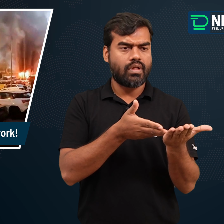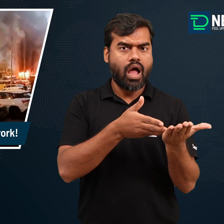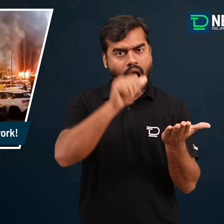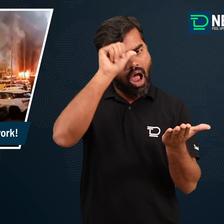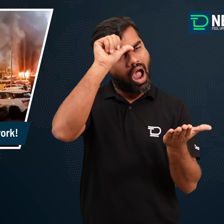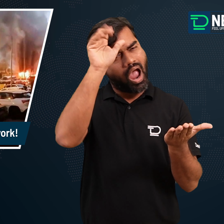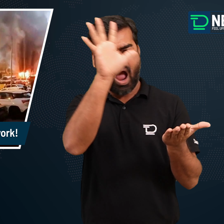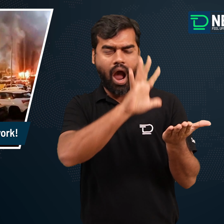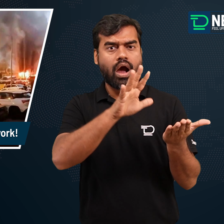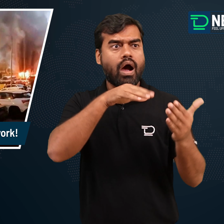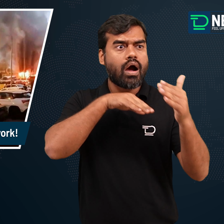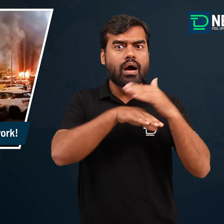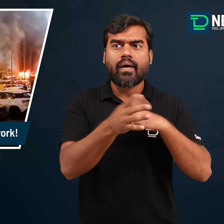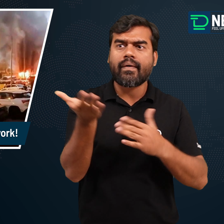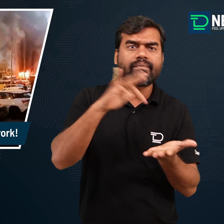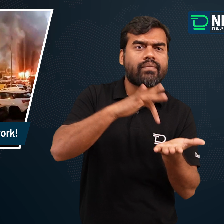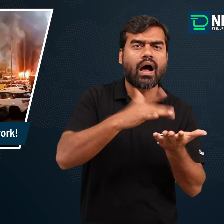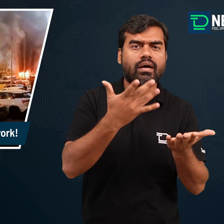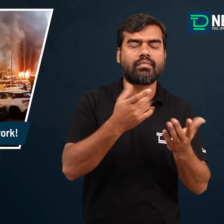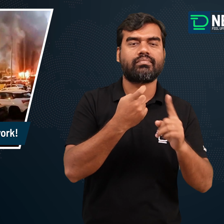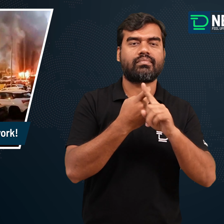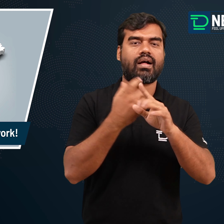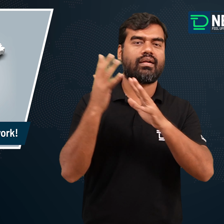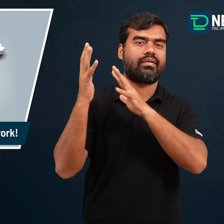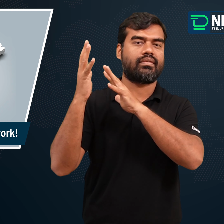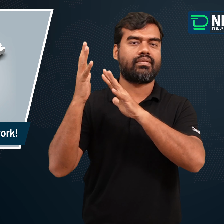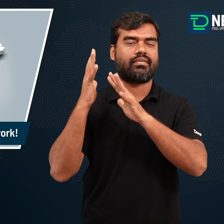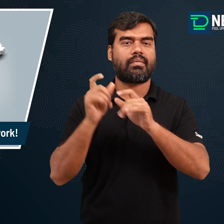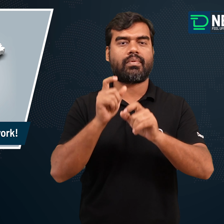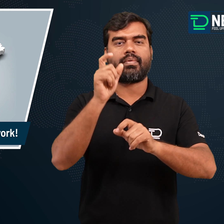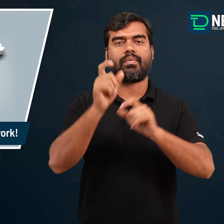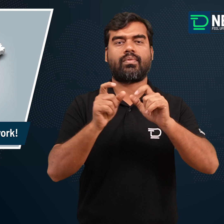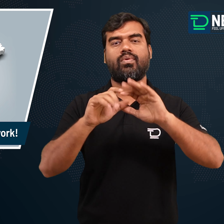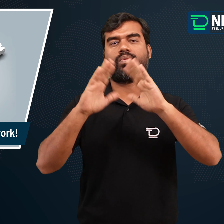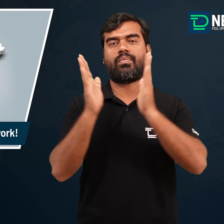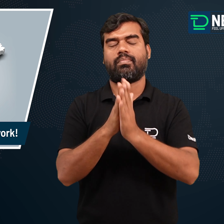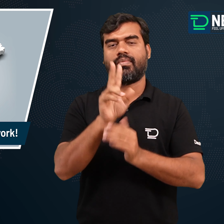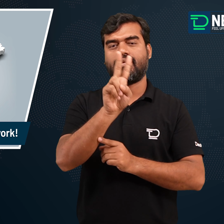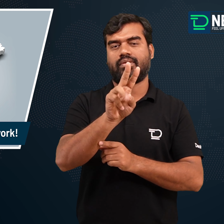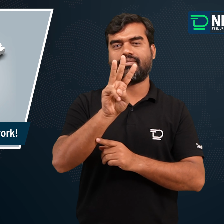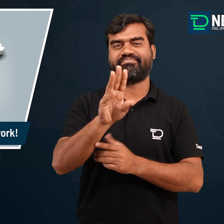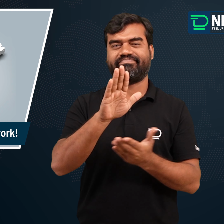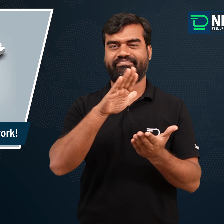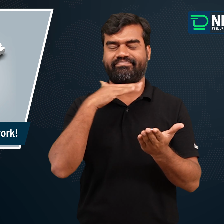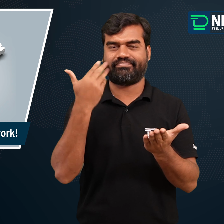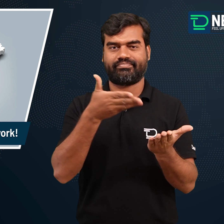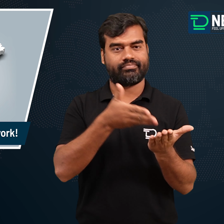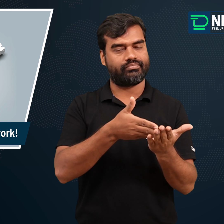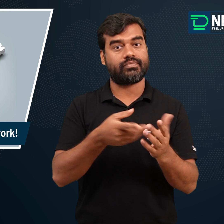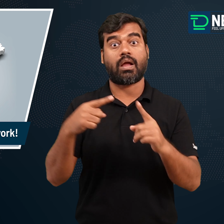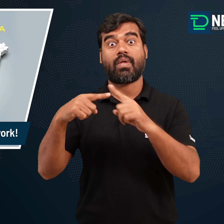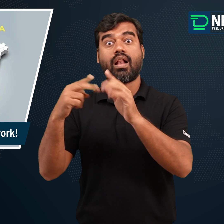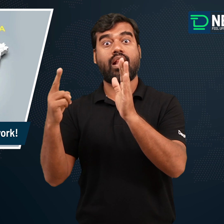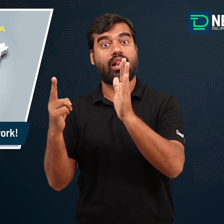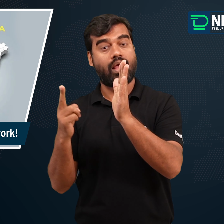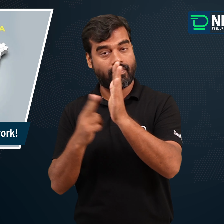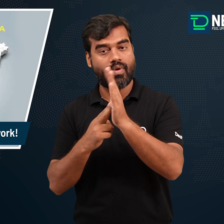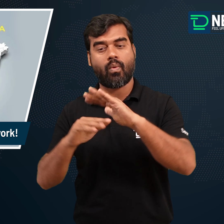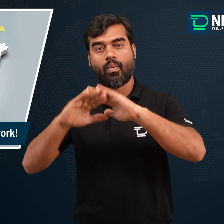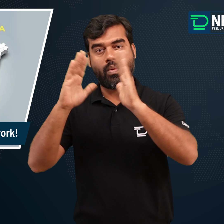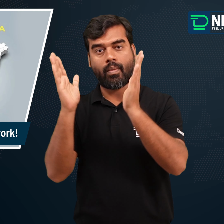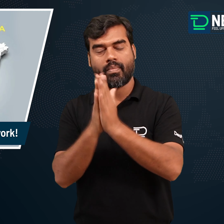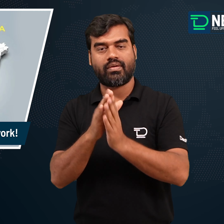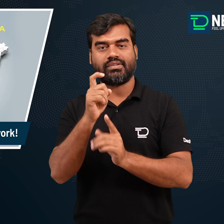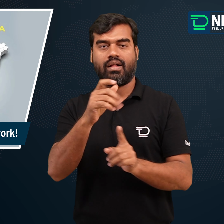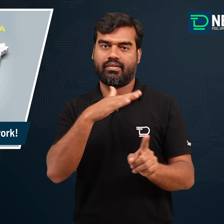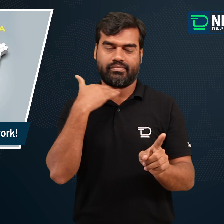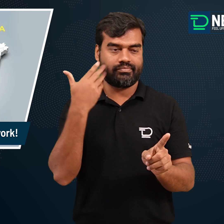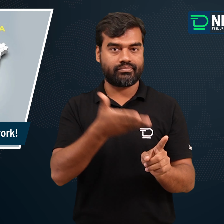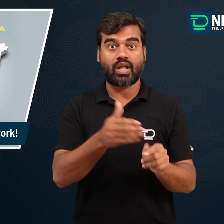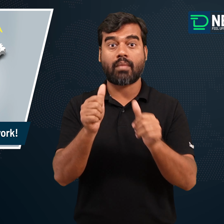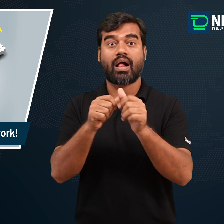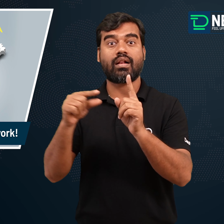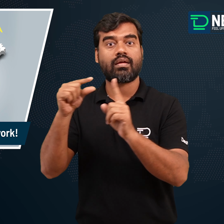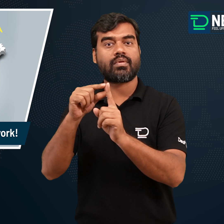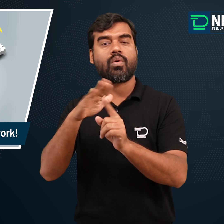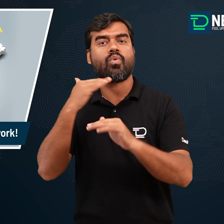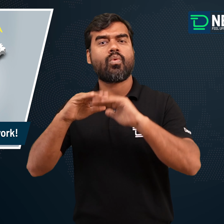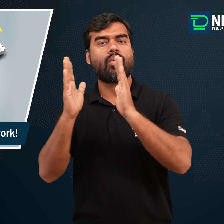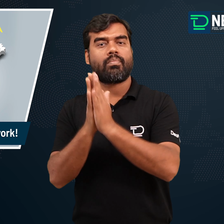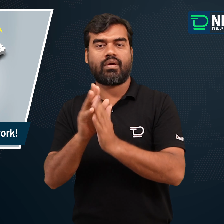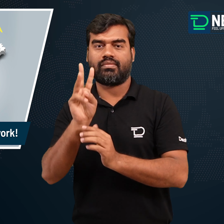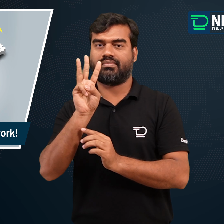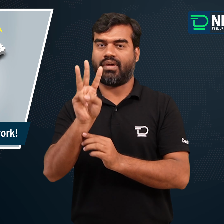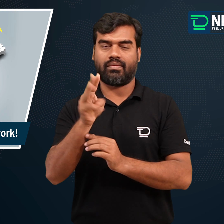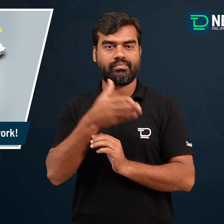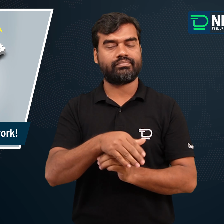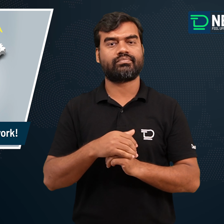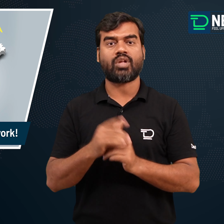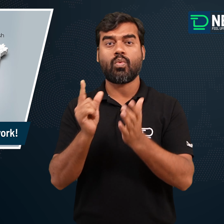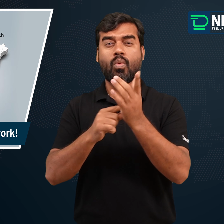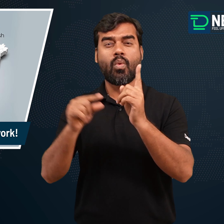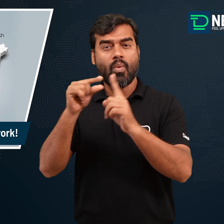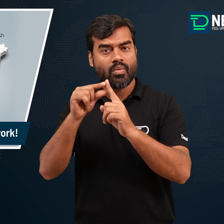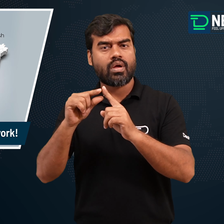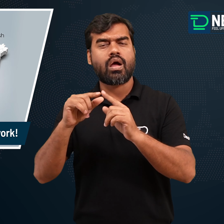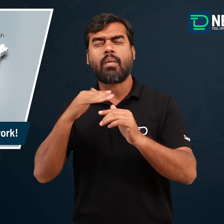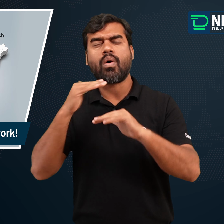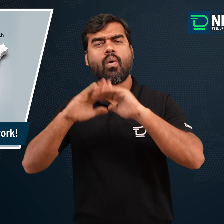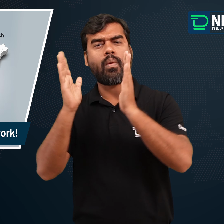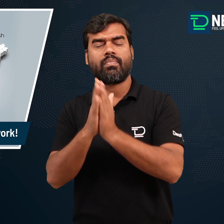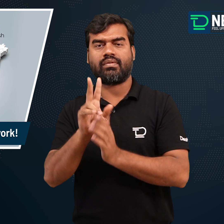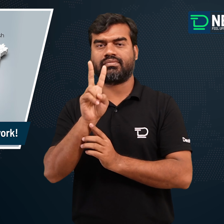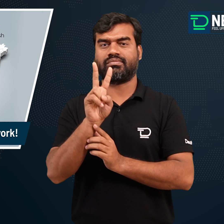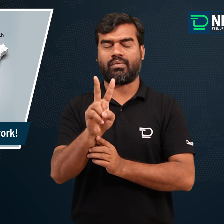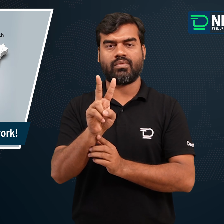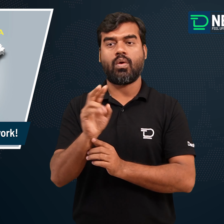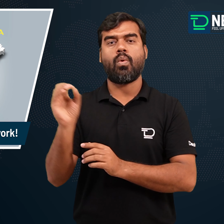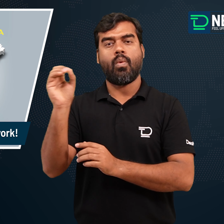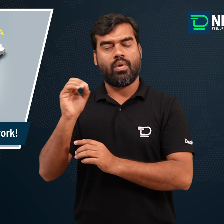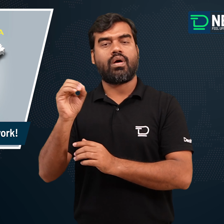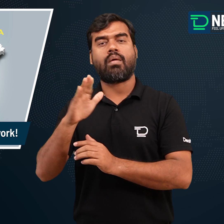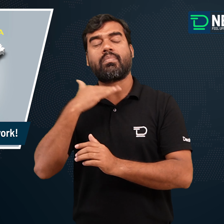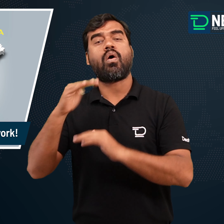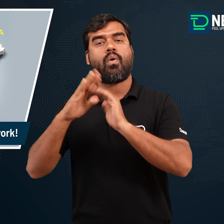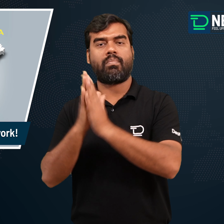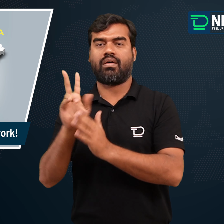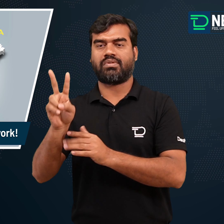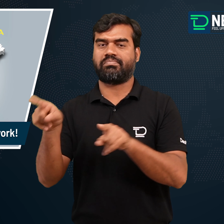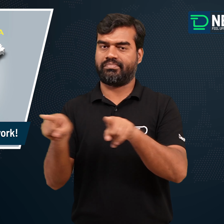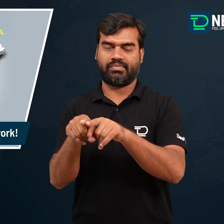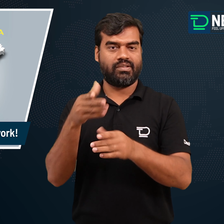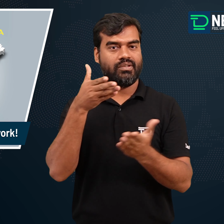23 of them are from Kerala, 7 from Tamil Nadu, 3 from Andhra, 2 from UP and Odisha,